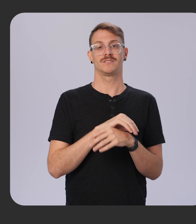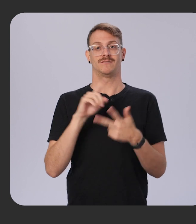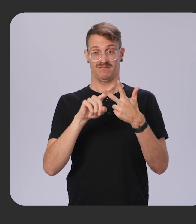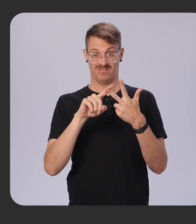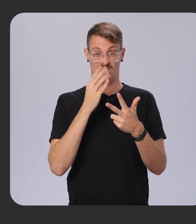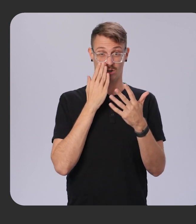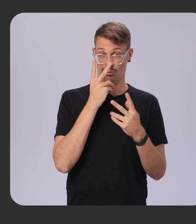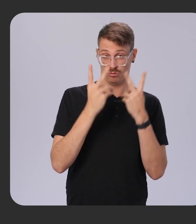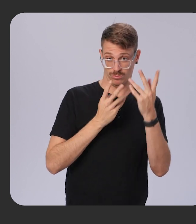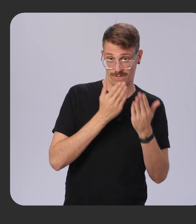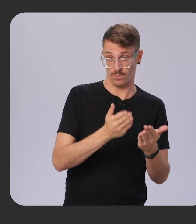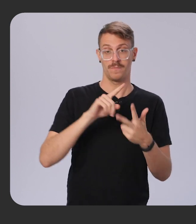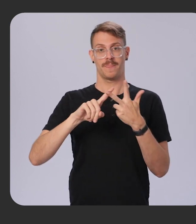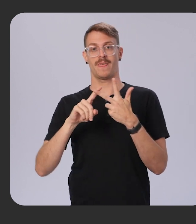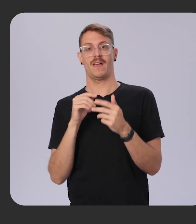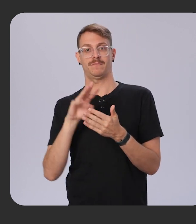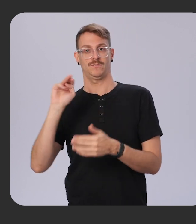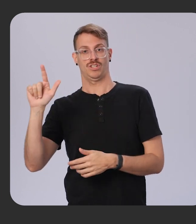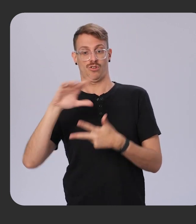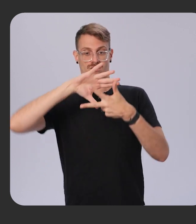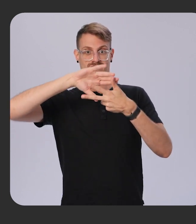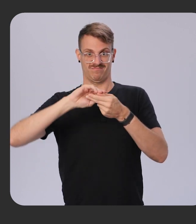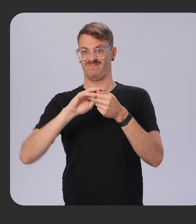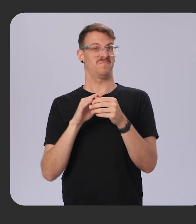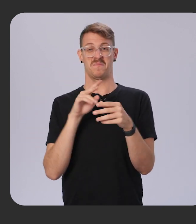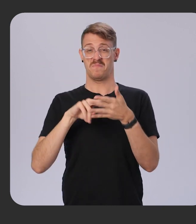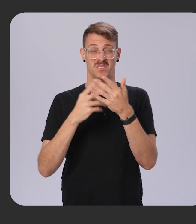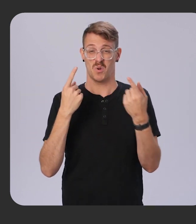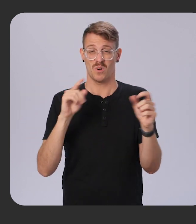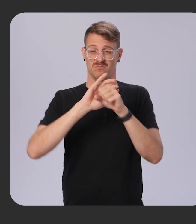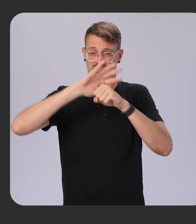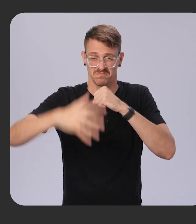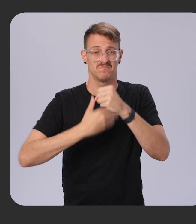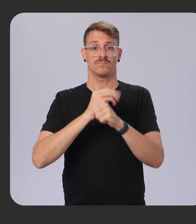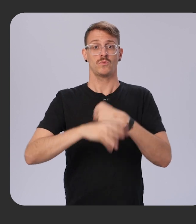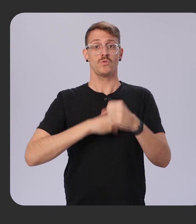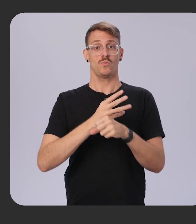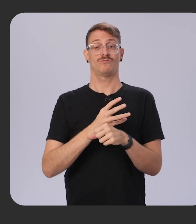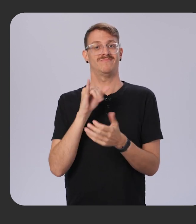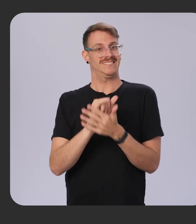So it works all around the world. This uses the same technology powering working navigation